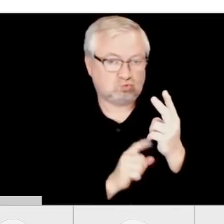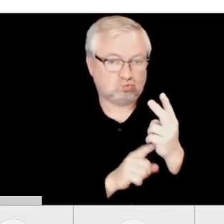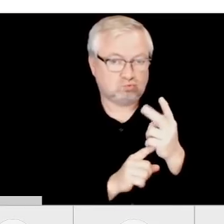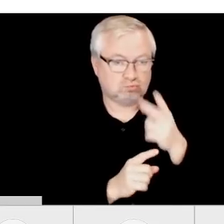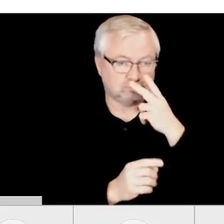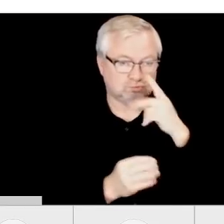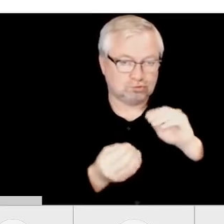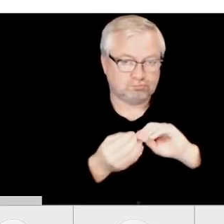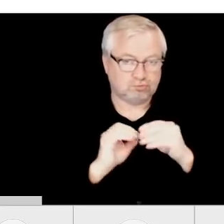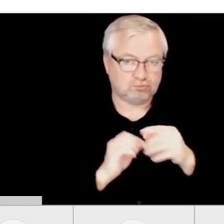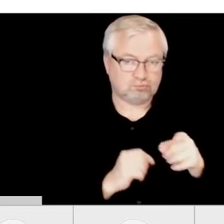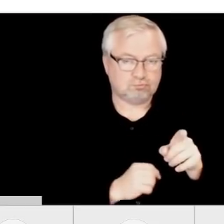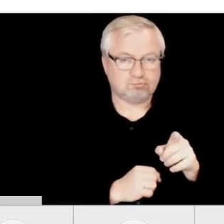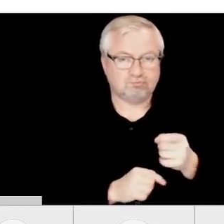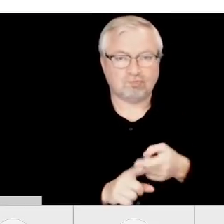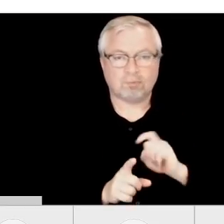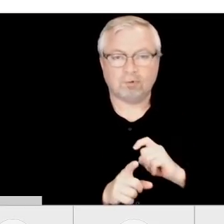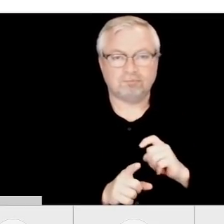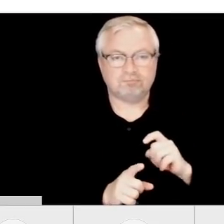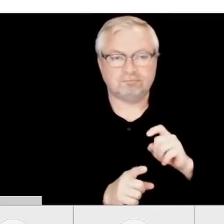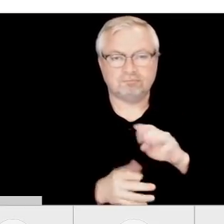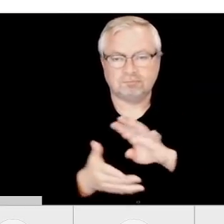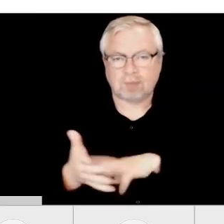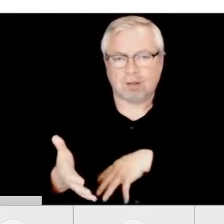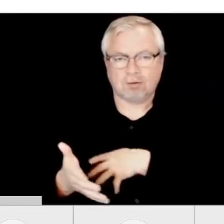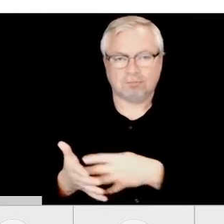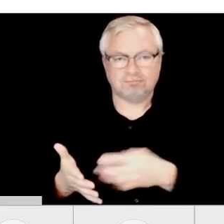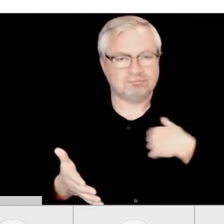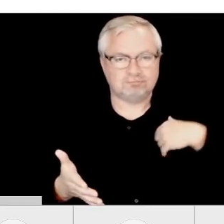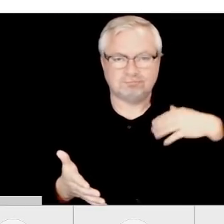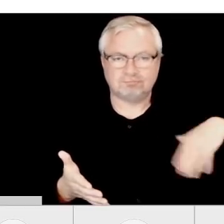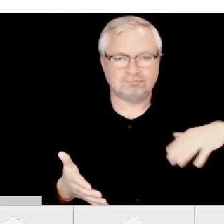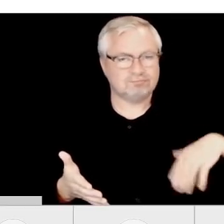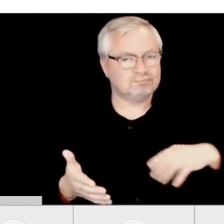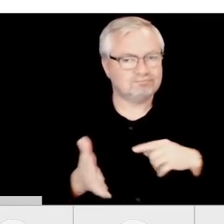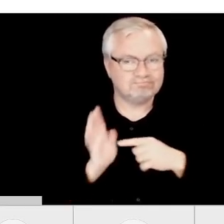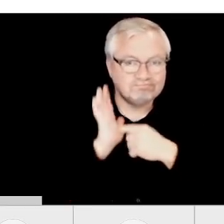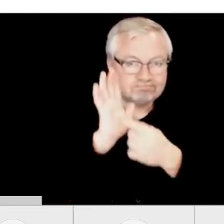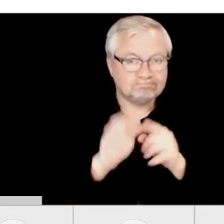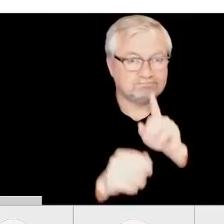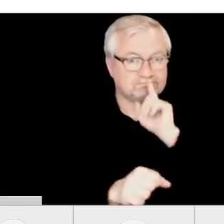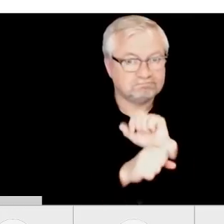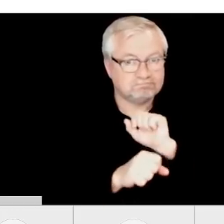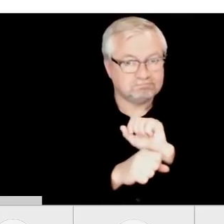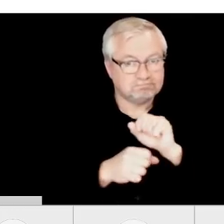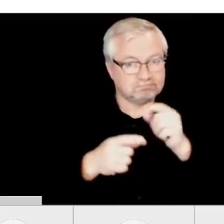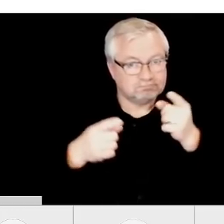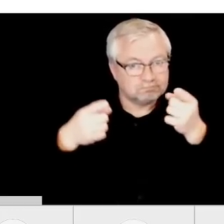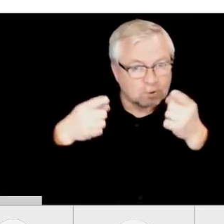the model and where we hadn't modeled such as absolute mortality outcome for